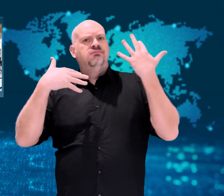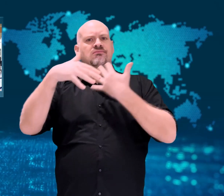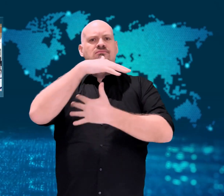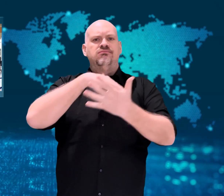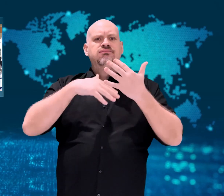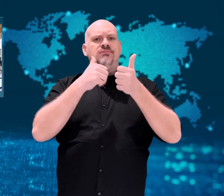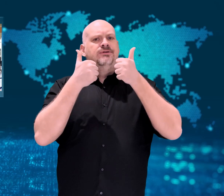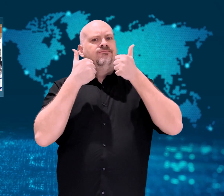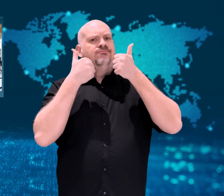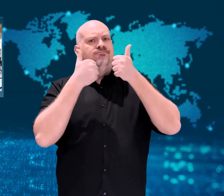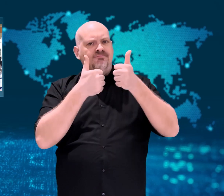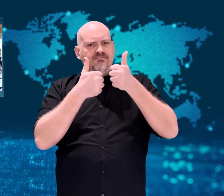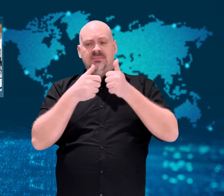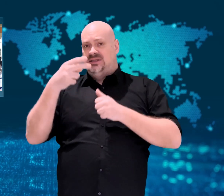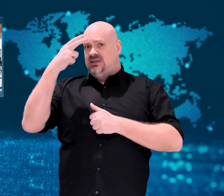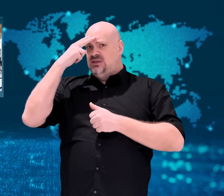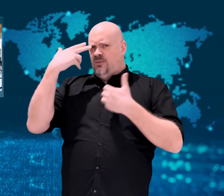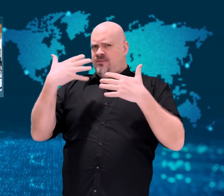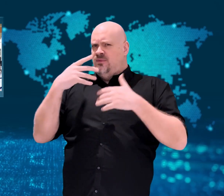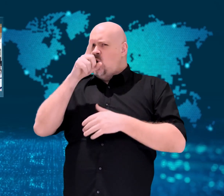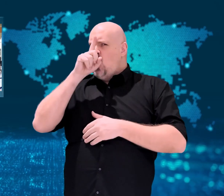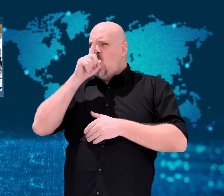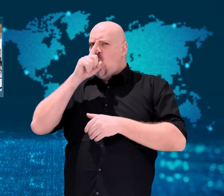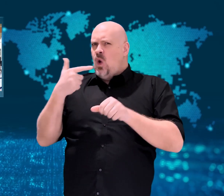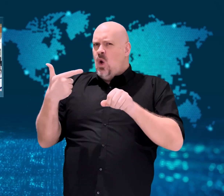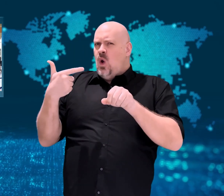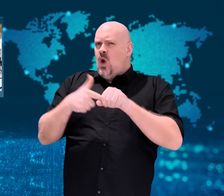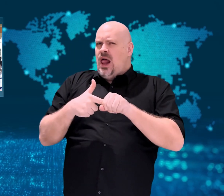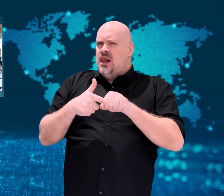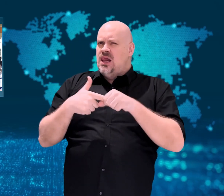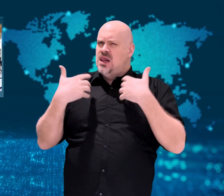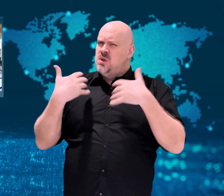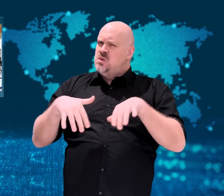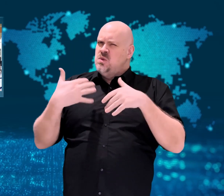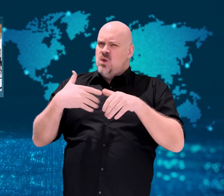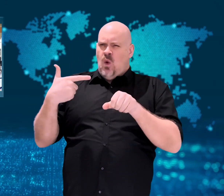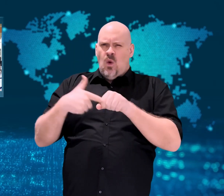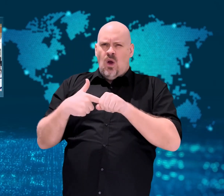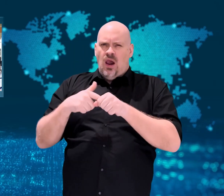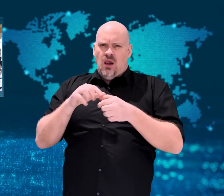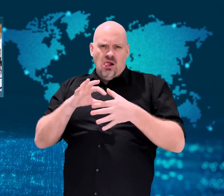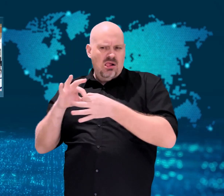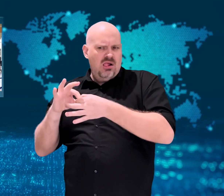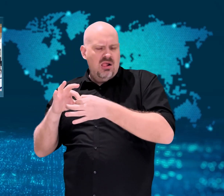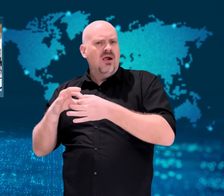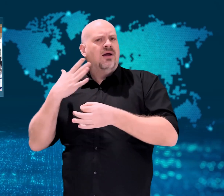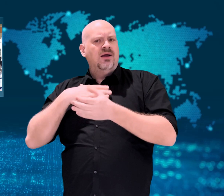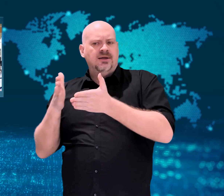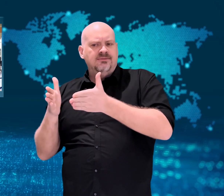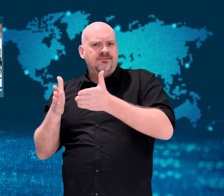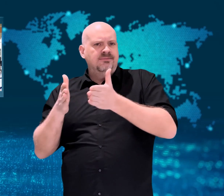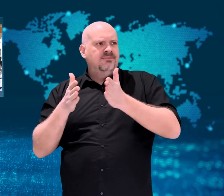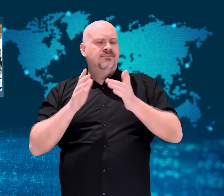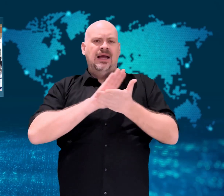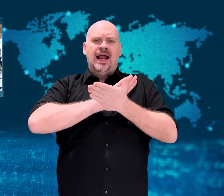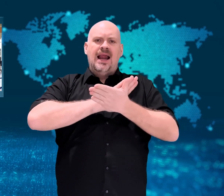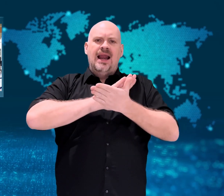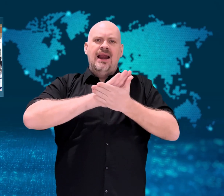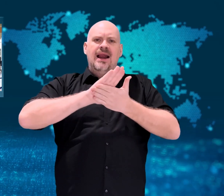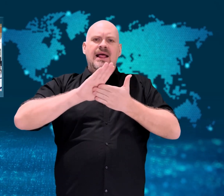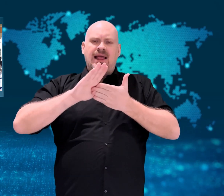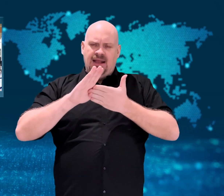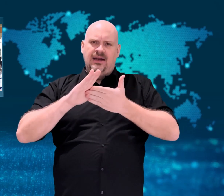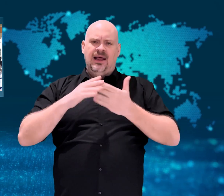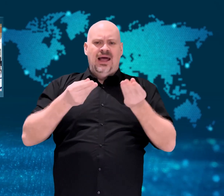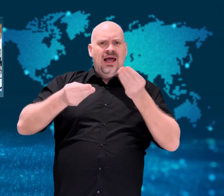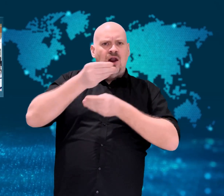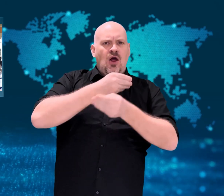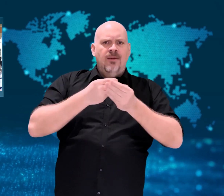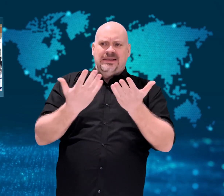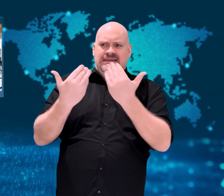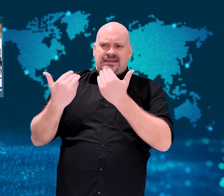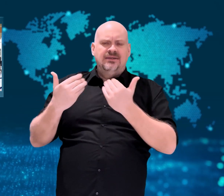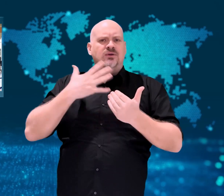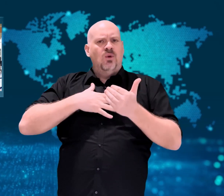emphasis on diversifying his country’s oil-dependent economy.